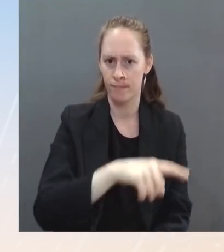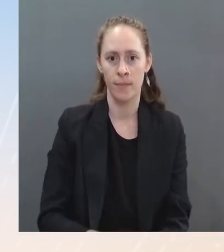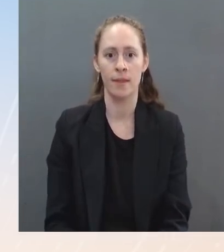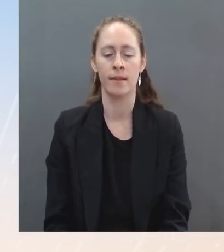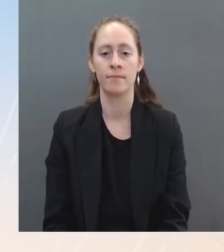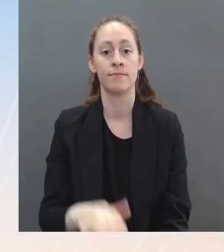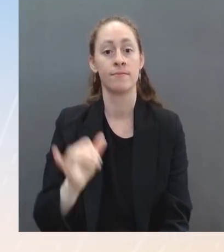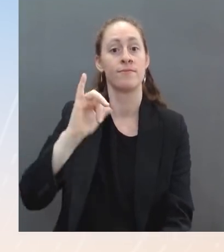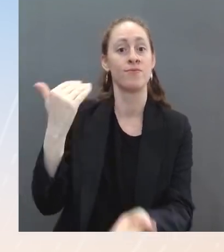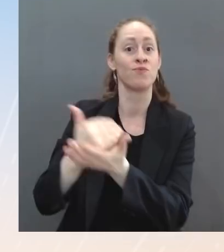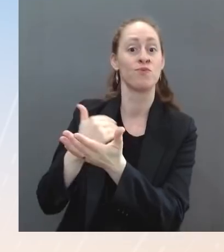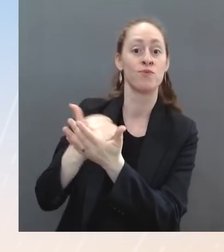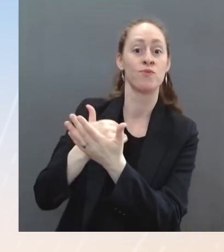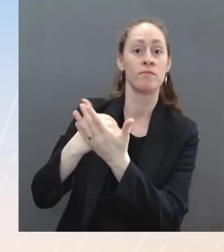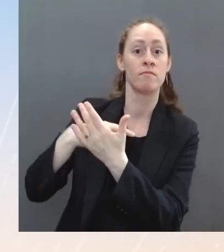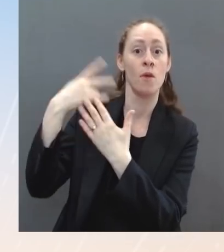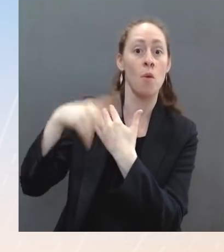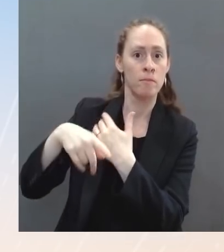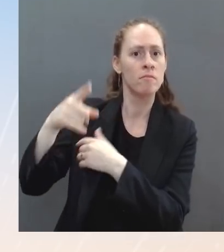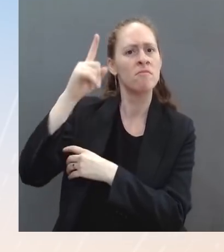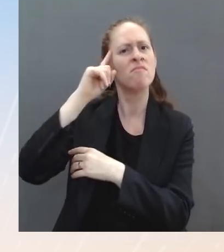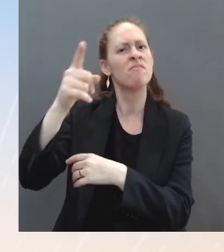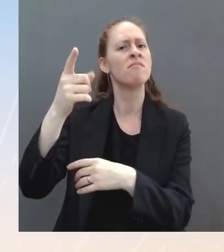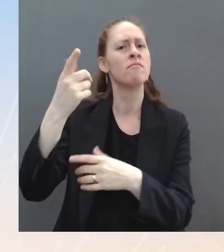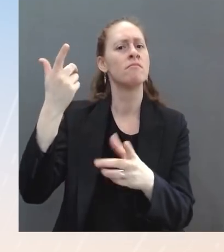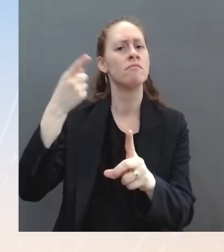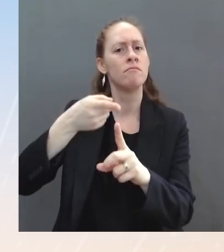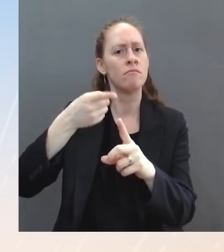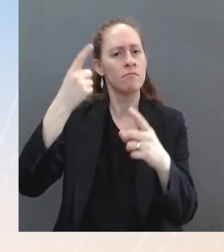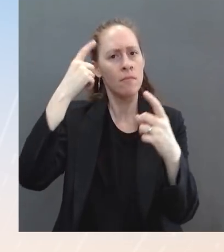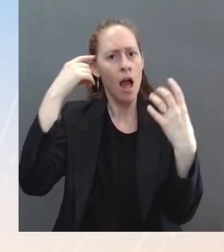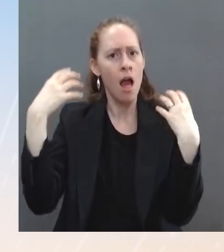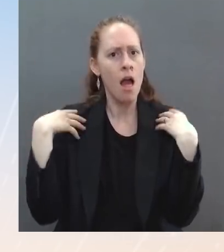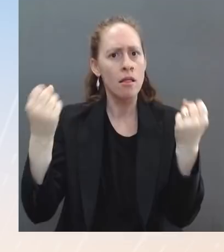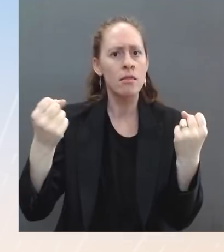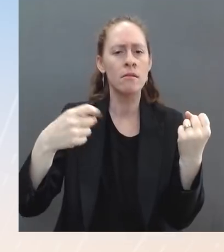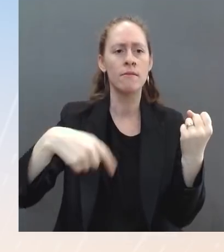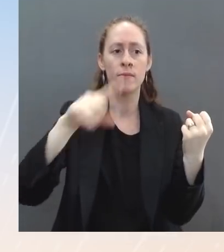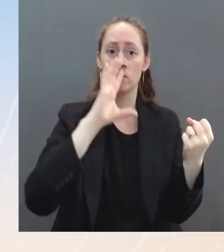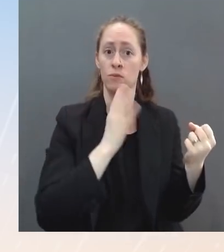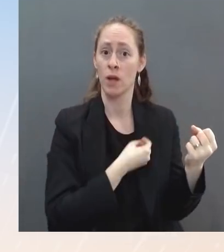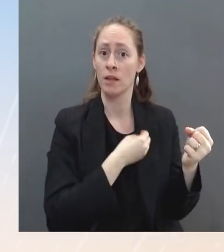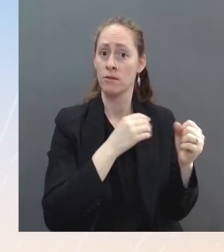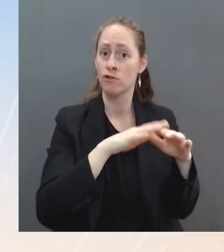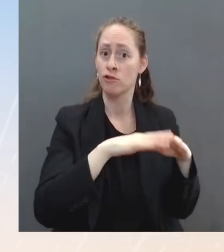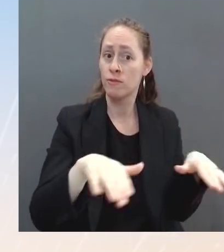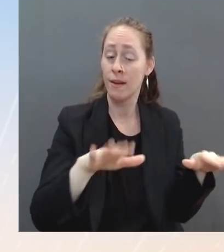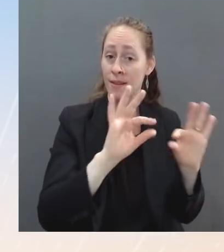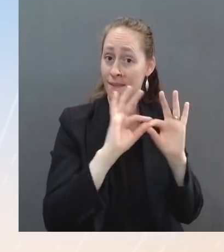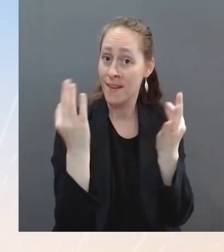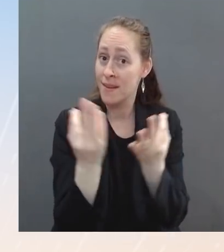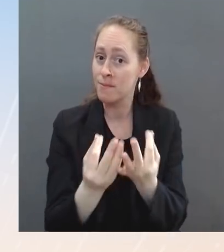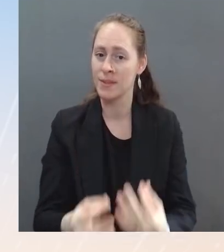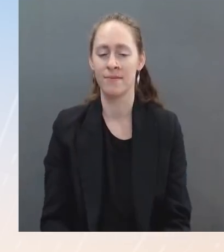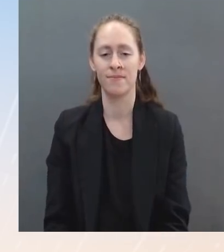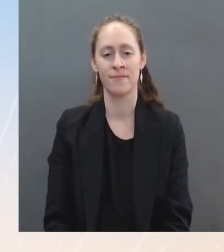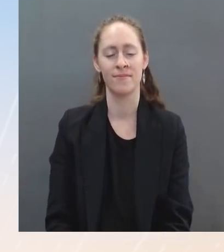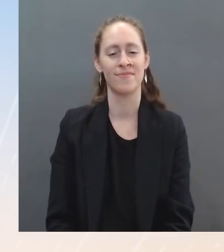Finally, the President is reiterating his call for the Senate to pass the Equality Act to provide long-overdue civil rights protections